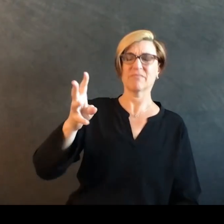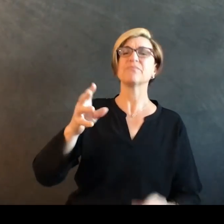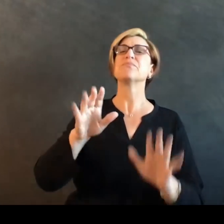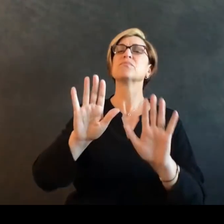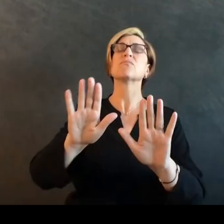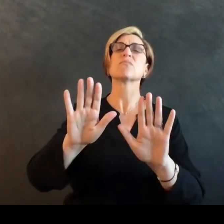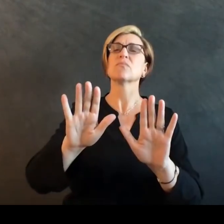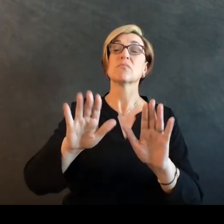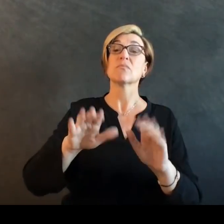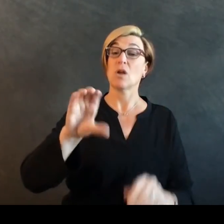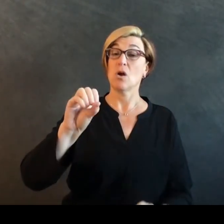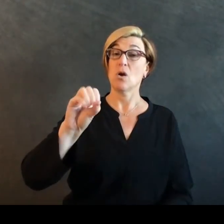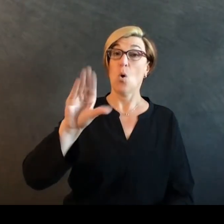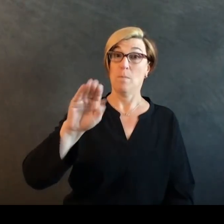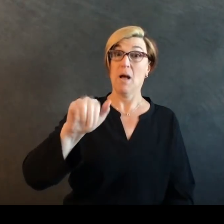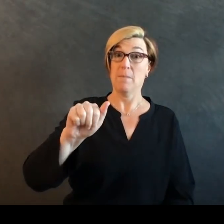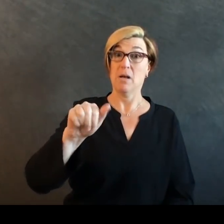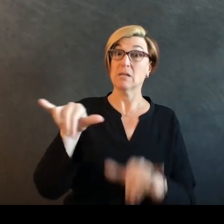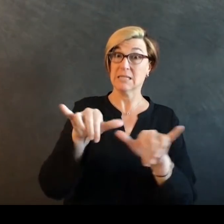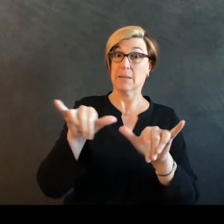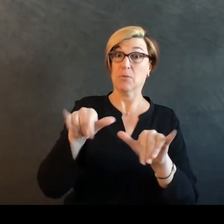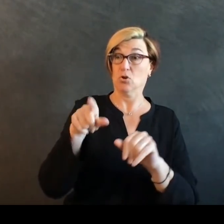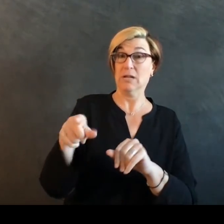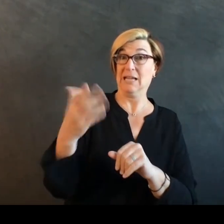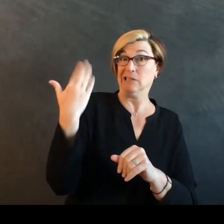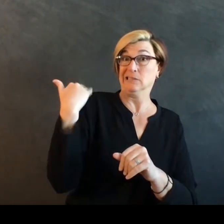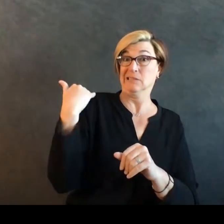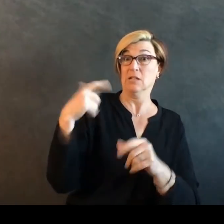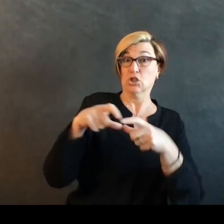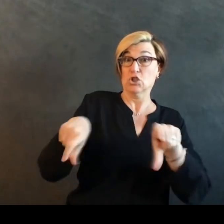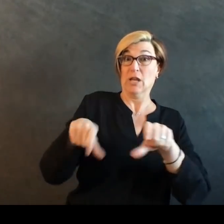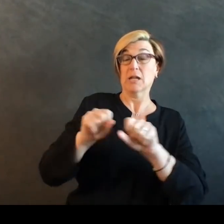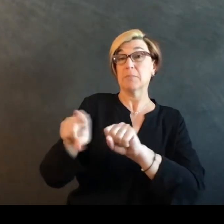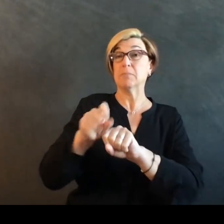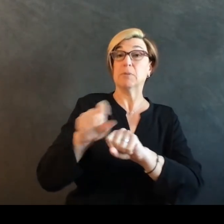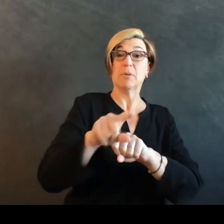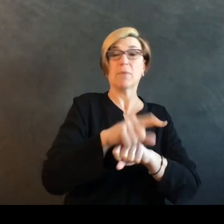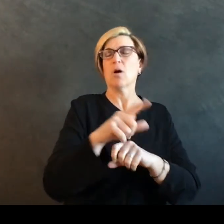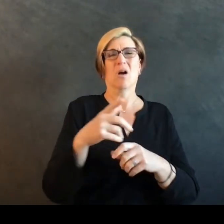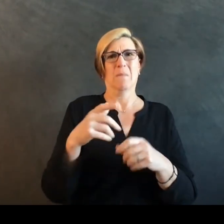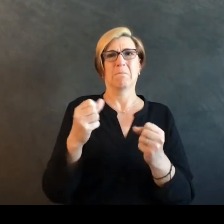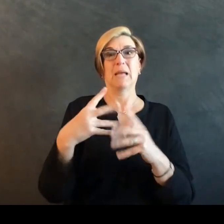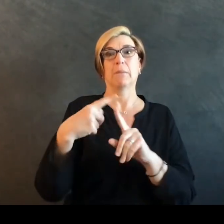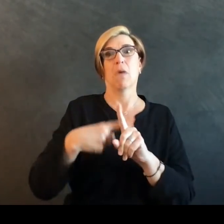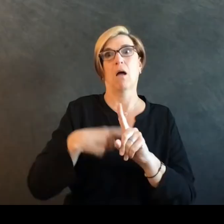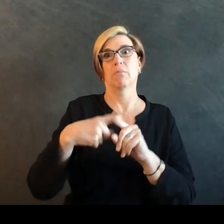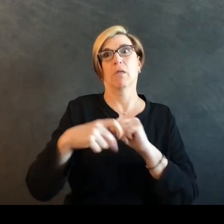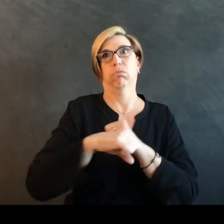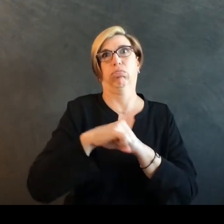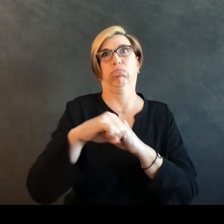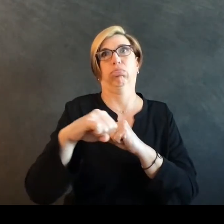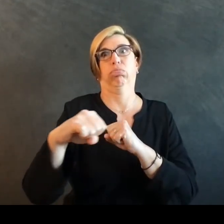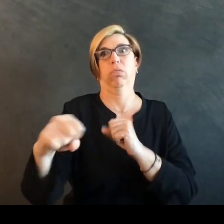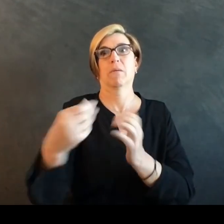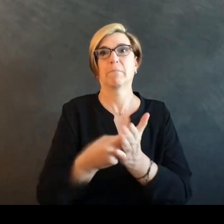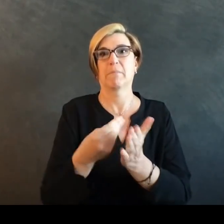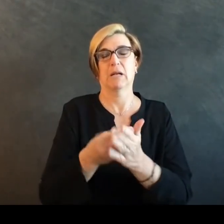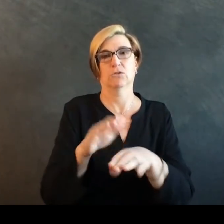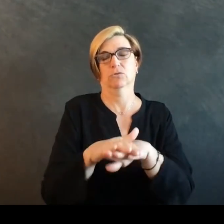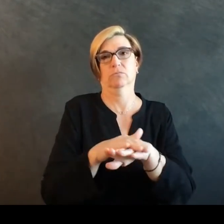checks it took months and months and months I am assuring the American public they need the money now what we're going to do is again if we have your